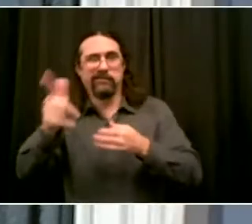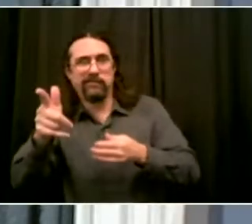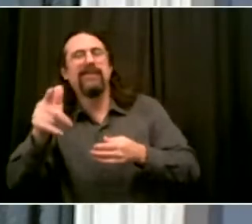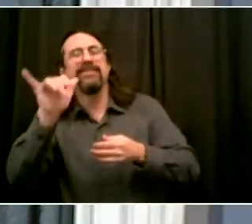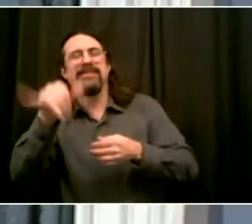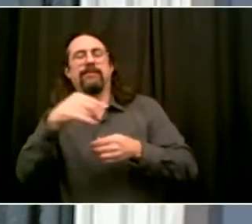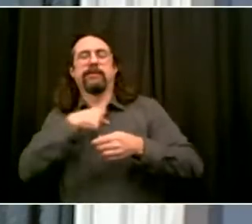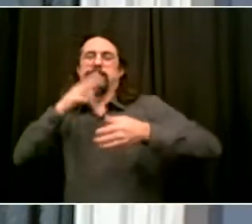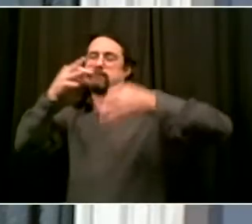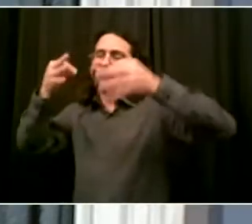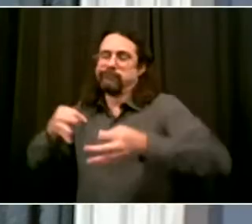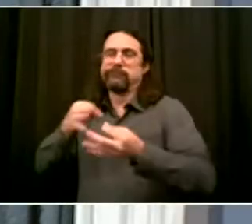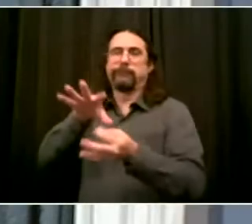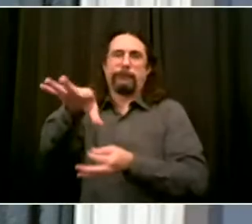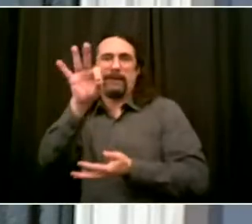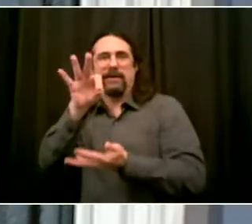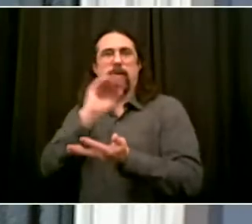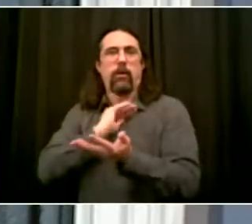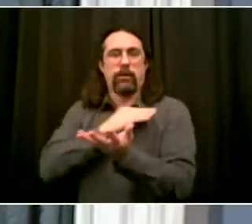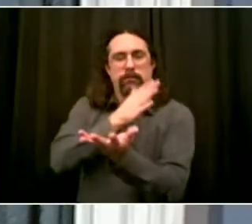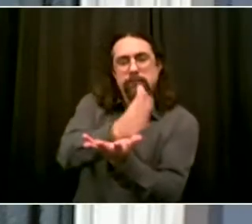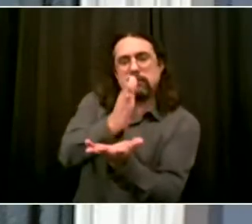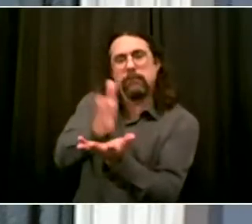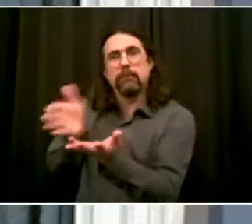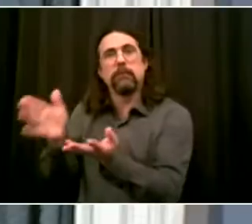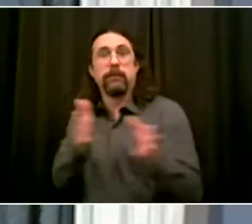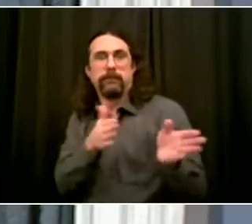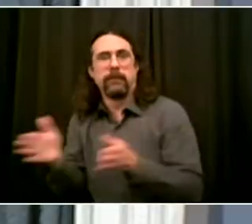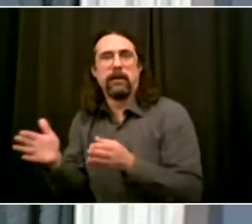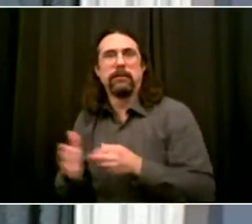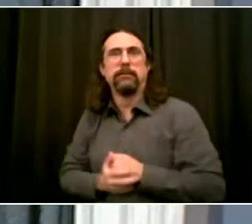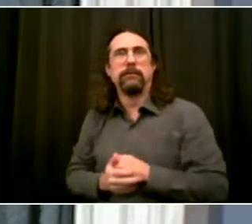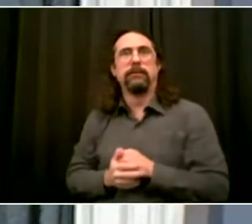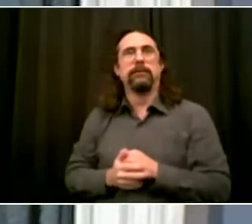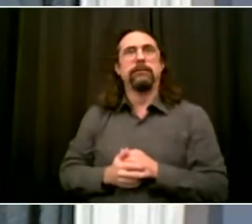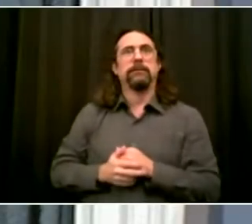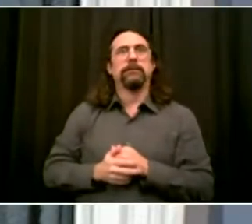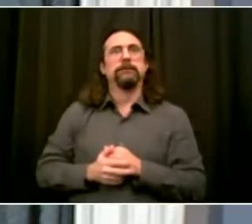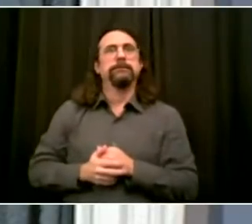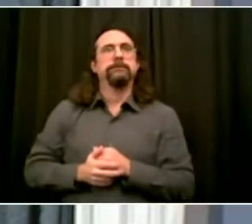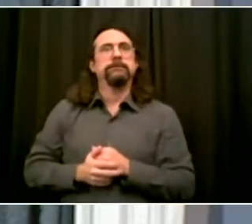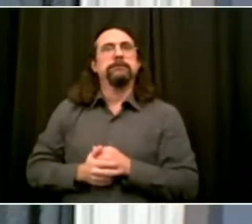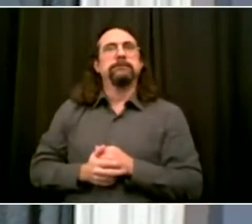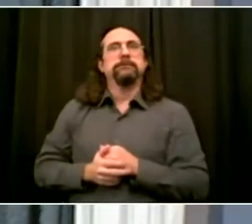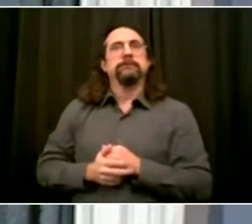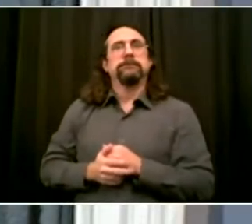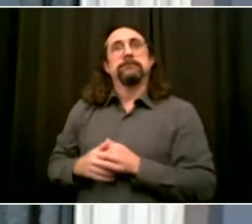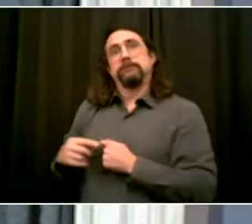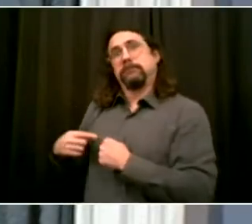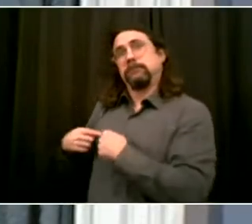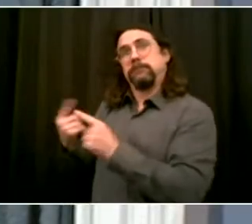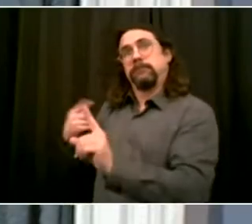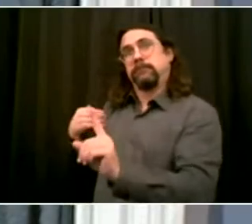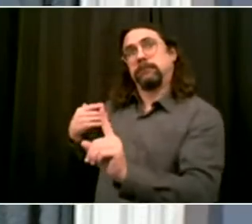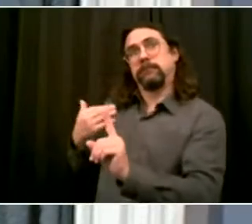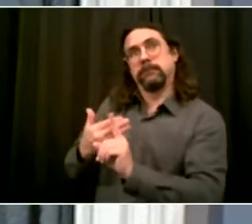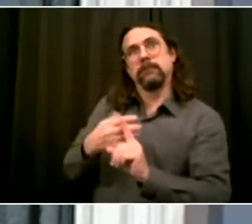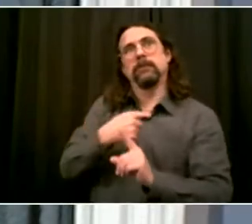TELL YOU TODAY IS THAT WE HAVE EBENEN INN CONSNSNT